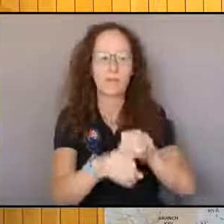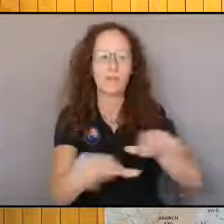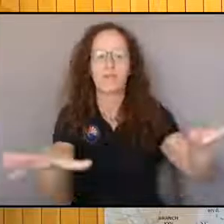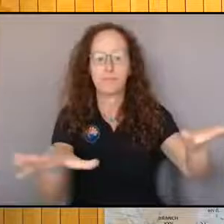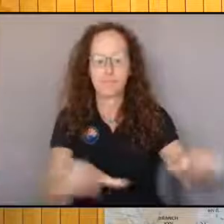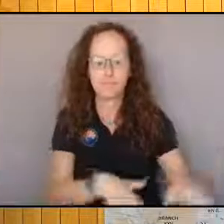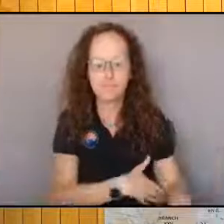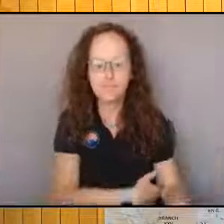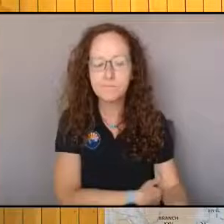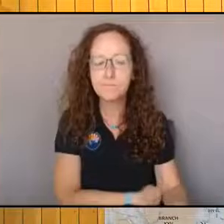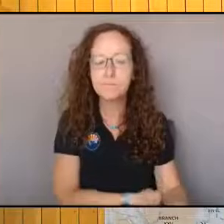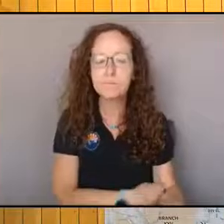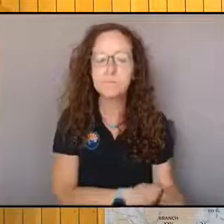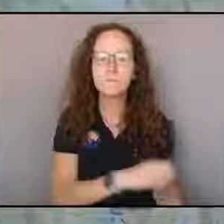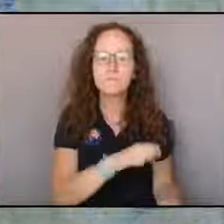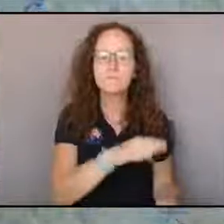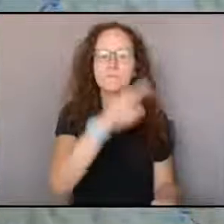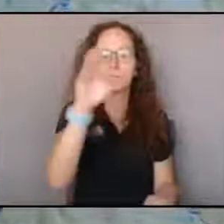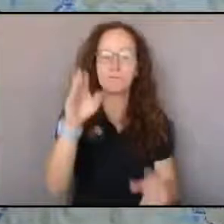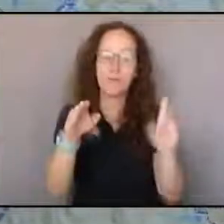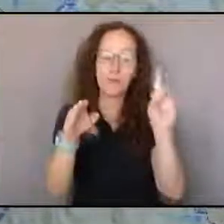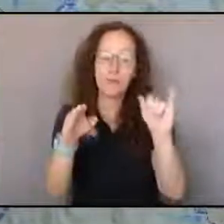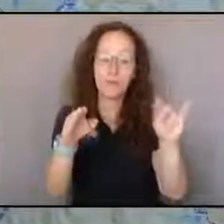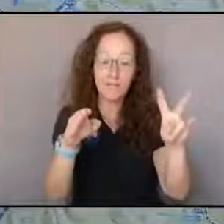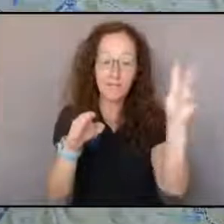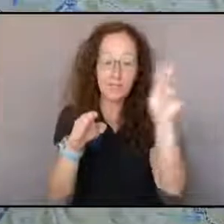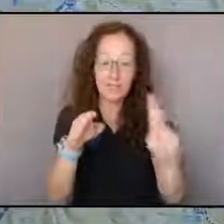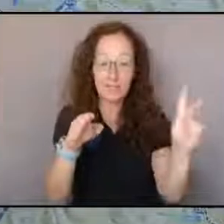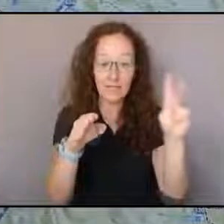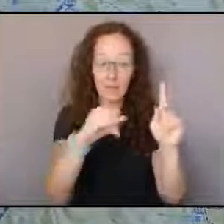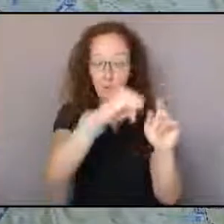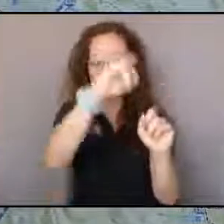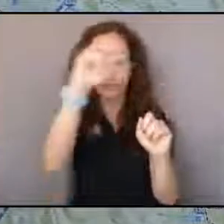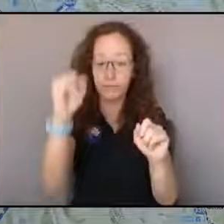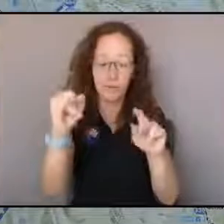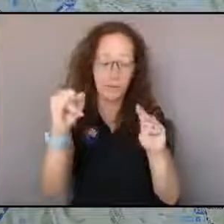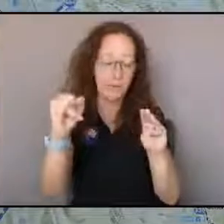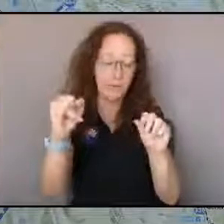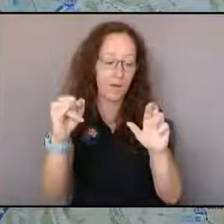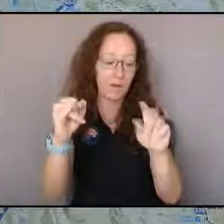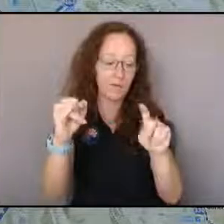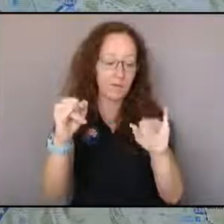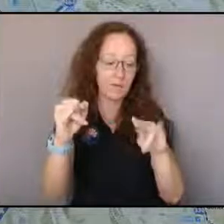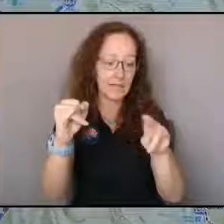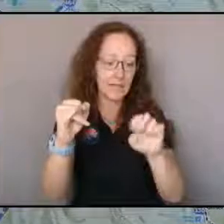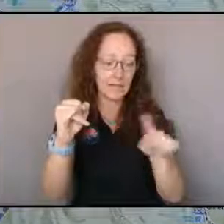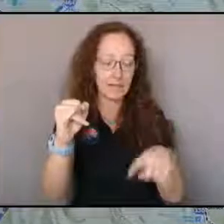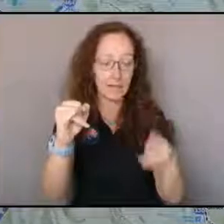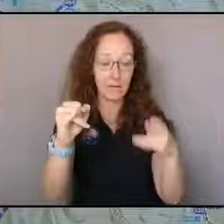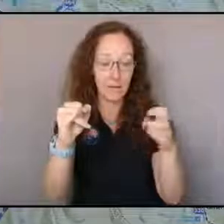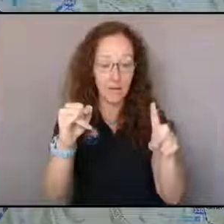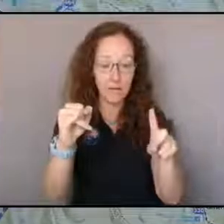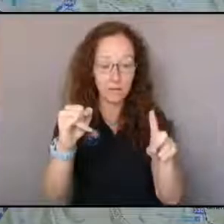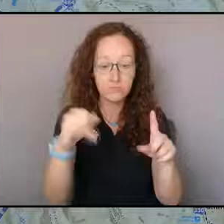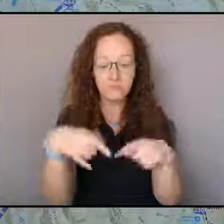INTERFACE. UP AROUND THE DIVISION KILO, THAT PART AROUND MARTINEZ POND WHERE WE HAVE BEEN TALKING ABOUT FOR SEVERAL DAYS,